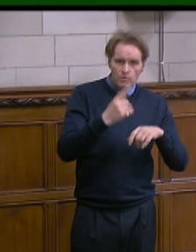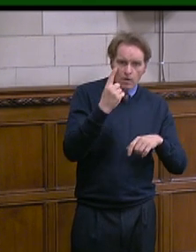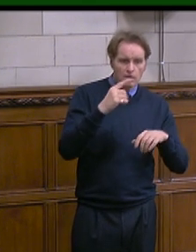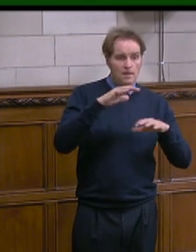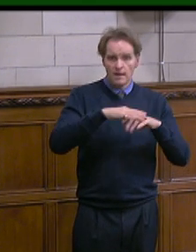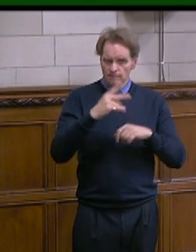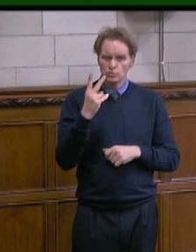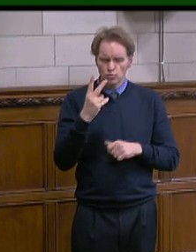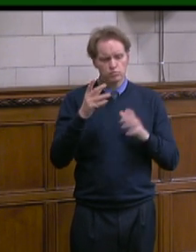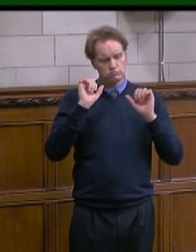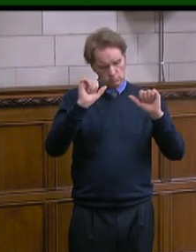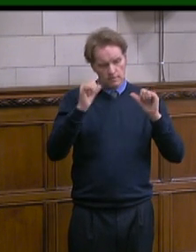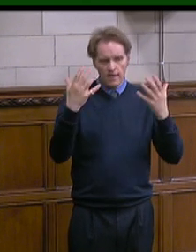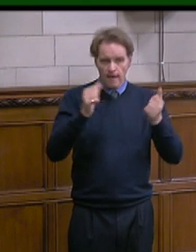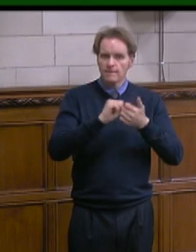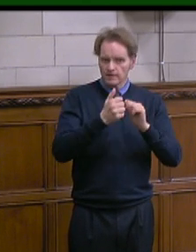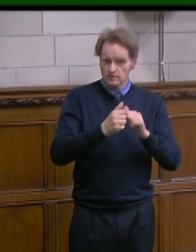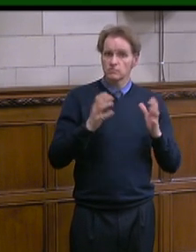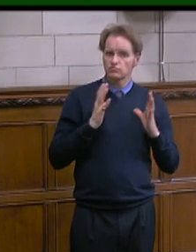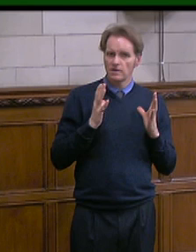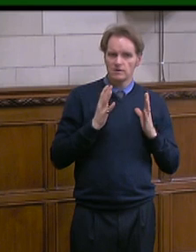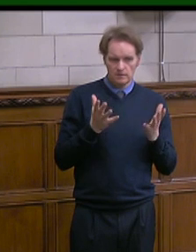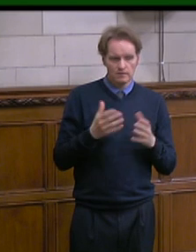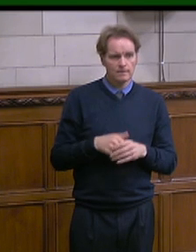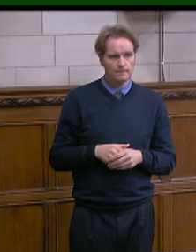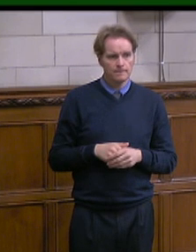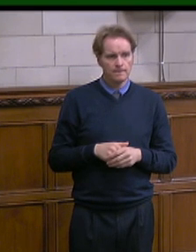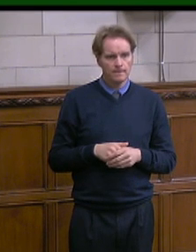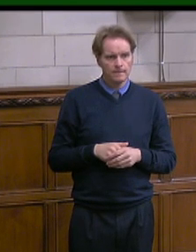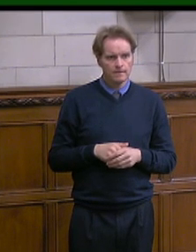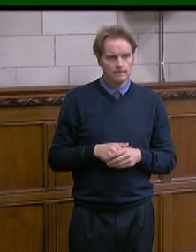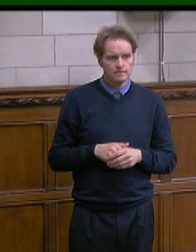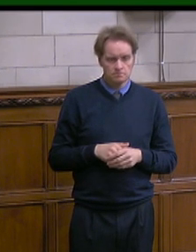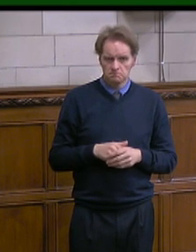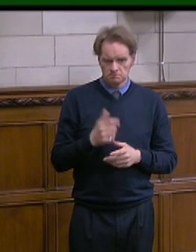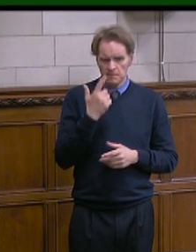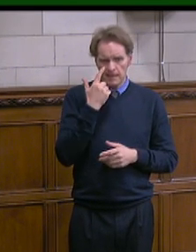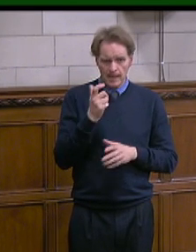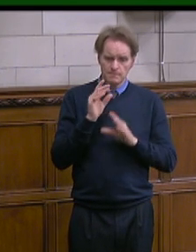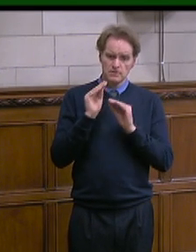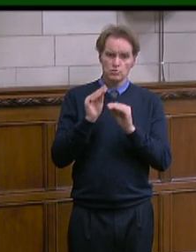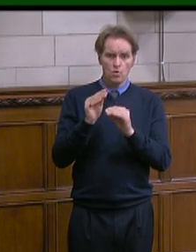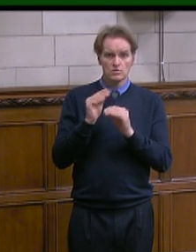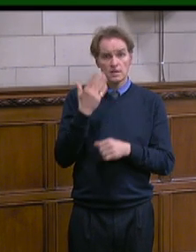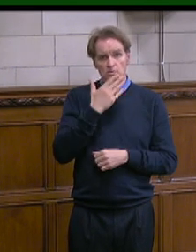Exams exist in BSL. The qualifications are on the section 96 list and can be taught in schools, so they do exist.